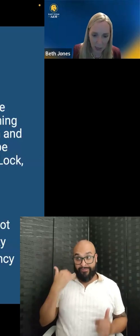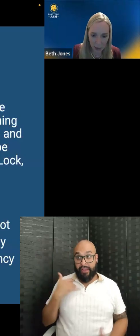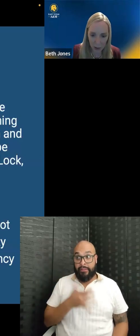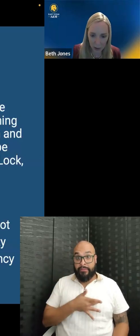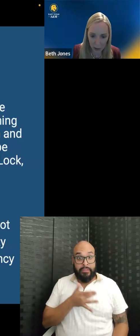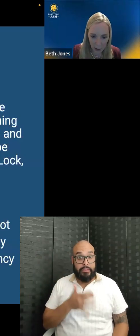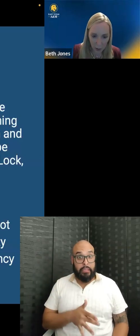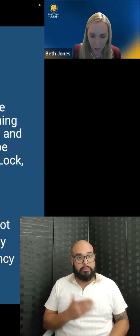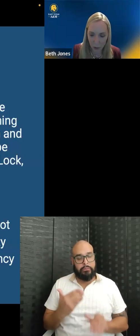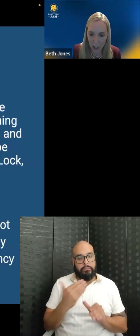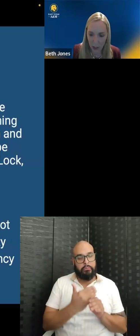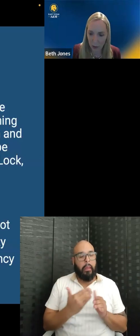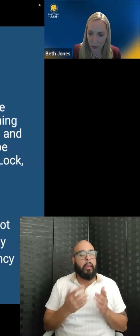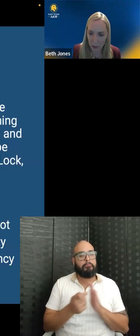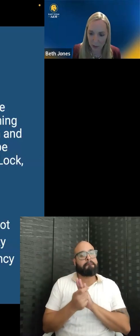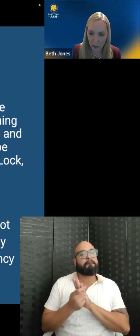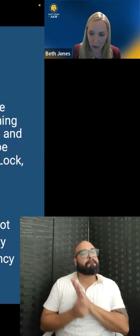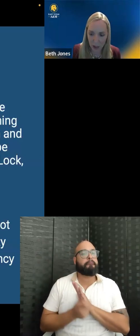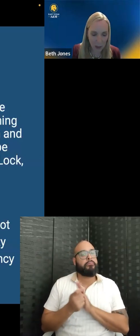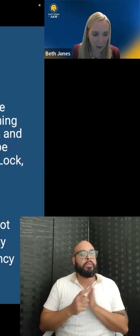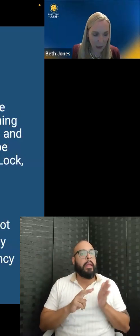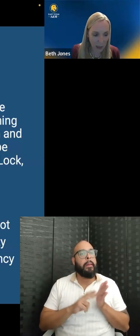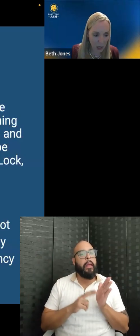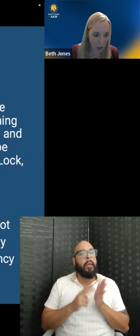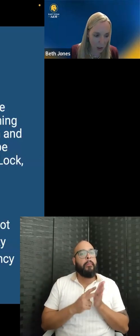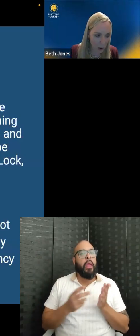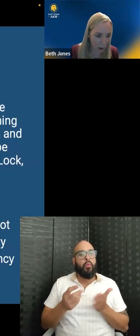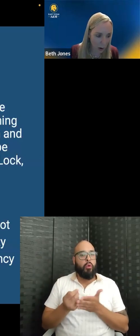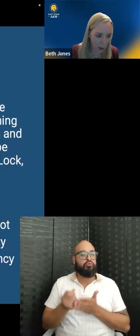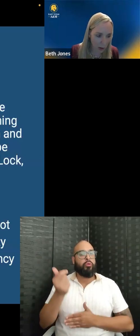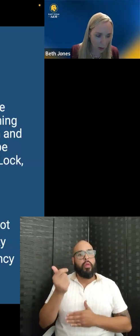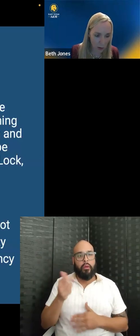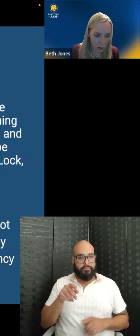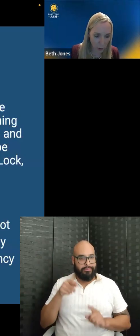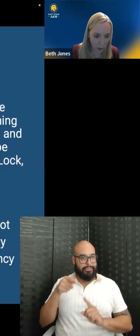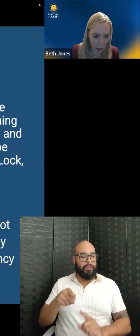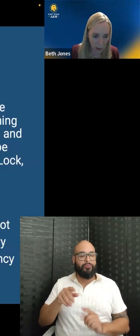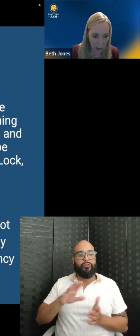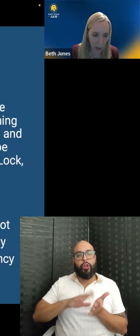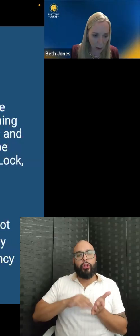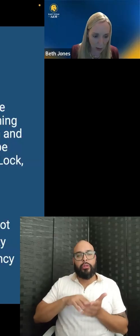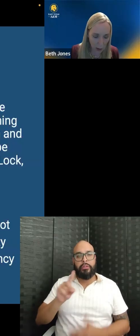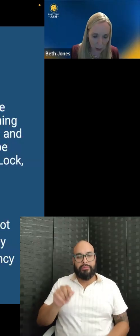automatically rules out a specific learning disability. And this is just not true. It's not the case.